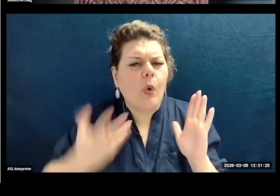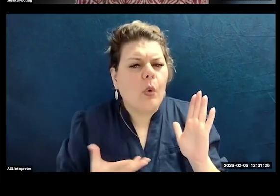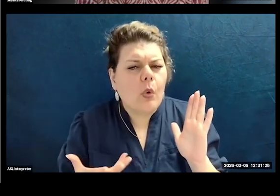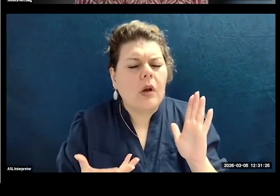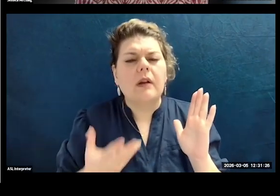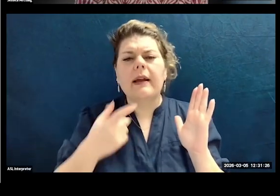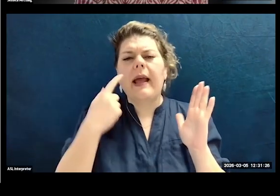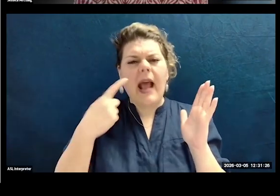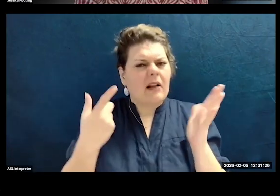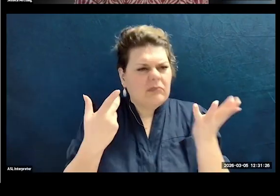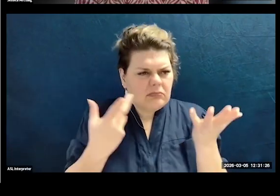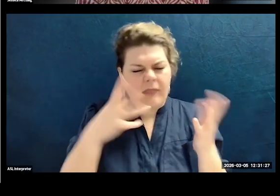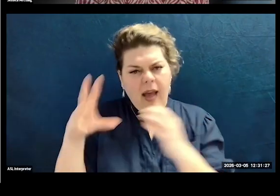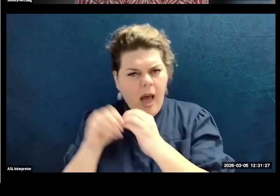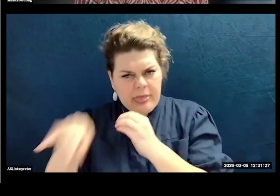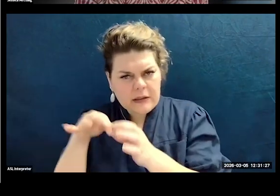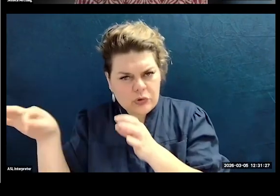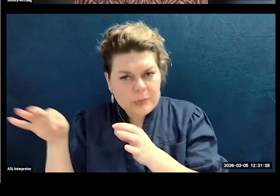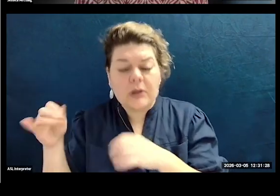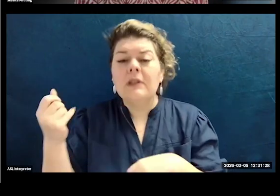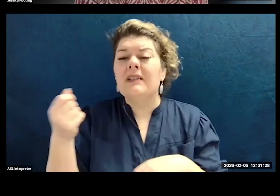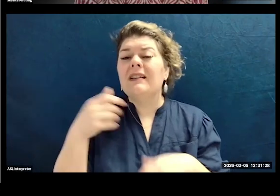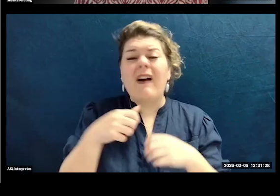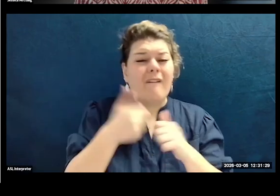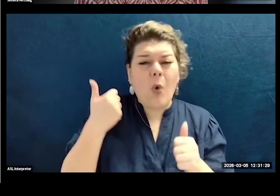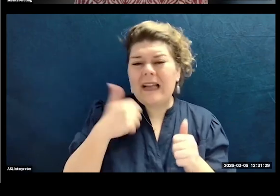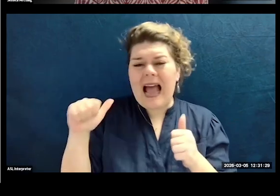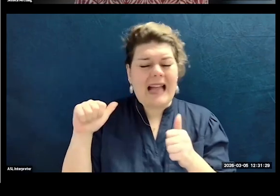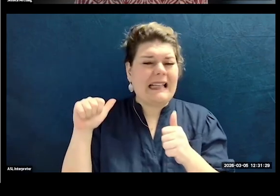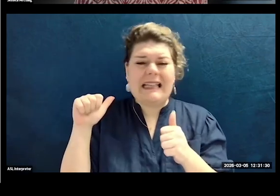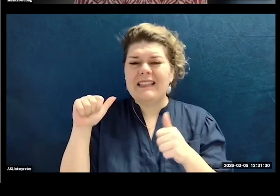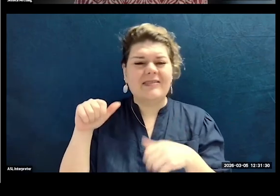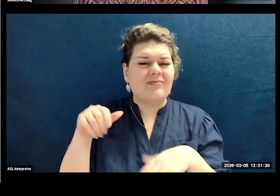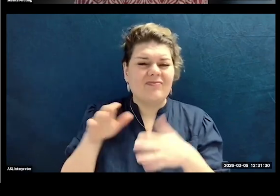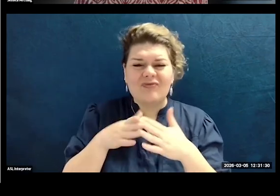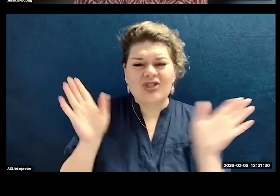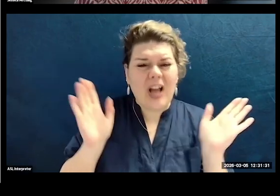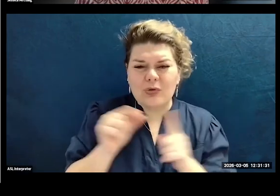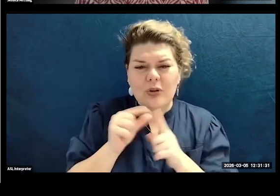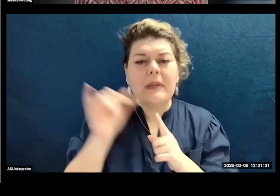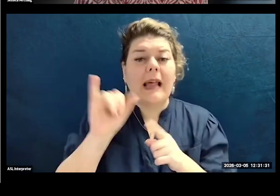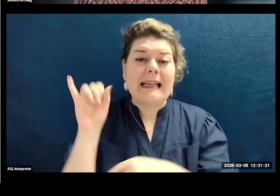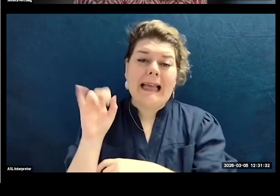and to avoid any generic terms in your alt text description. So, you don't need to say, image of,